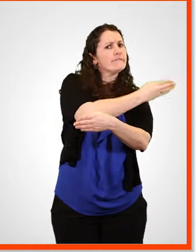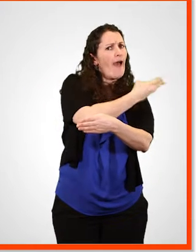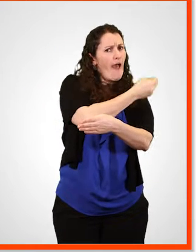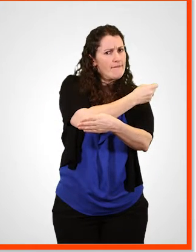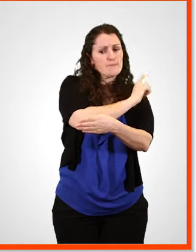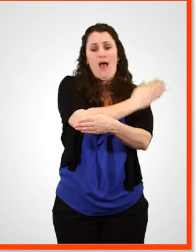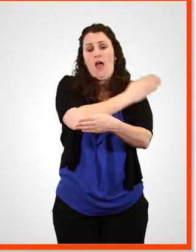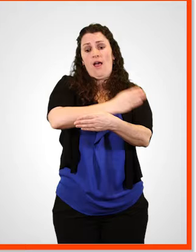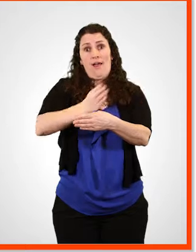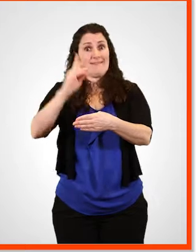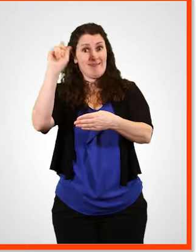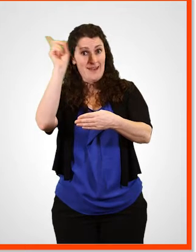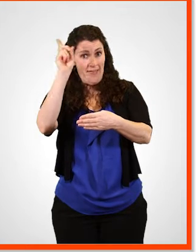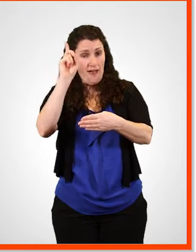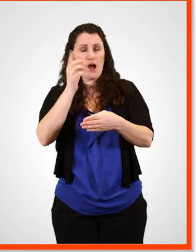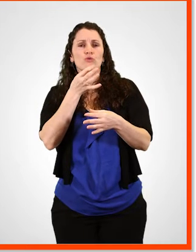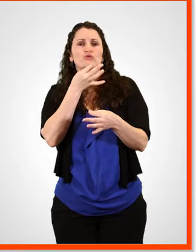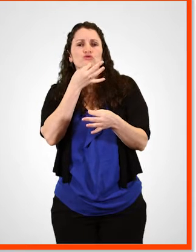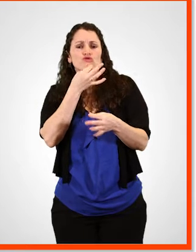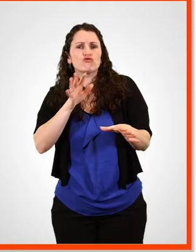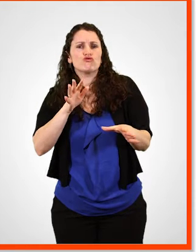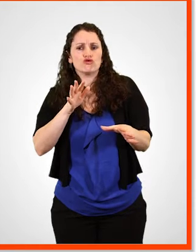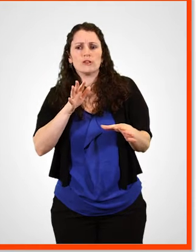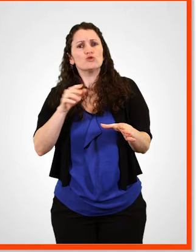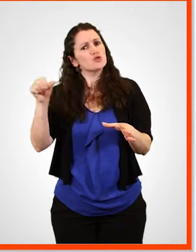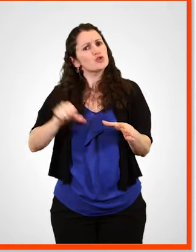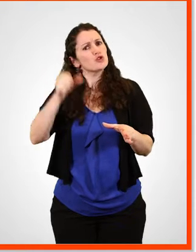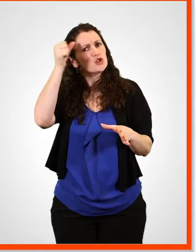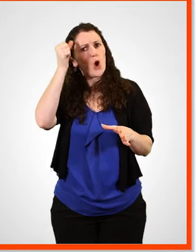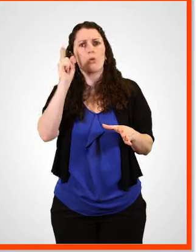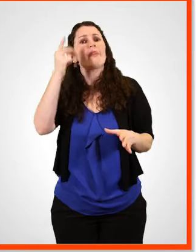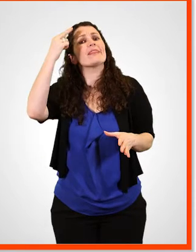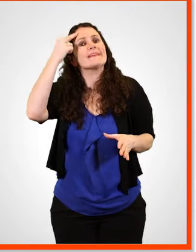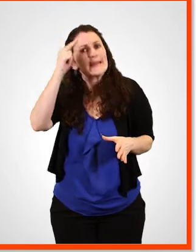At this stage children should really be able to name most of the letters.